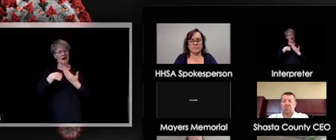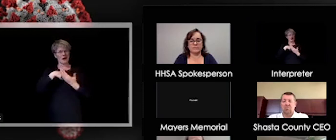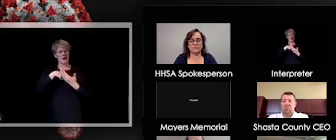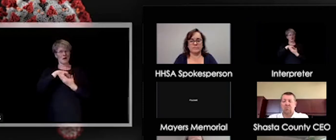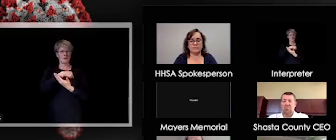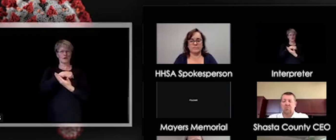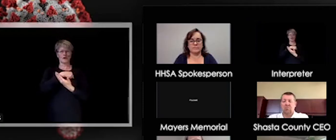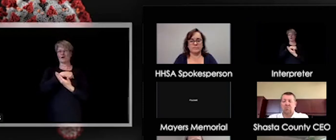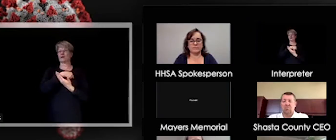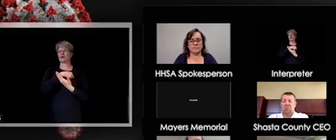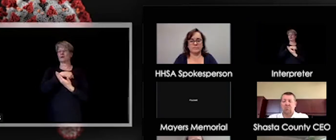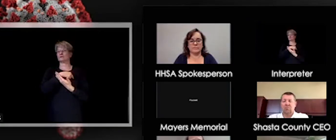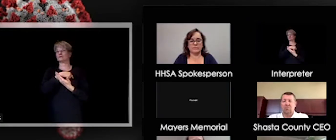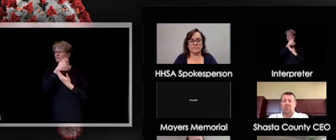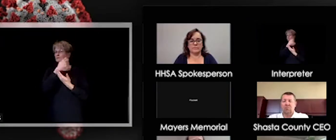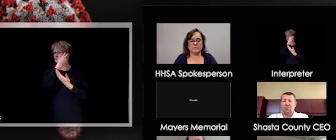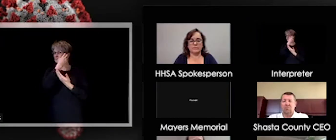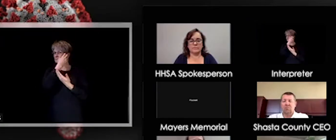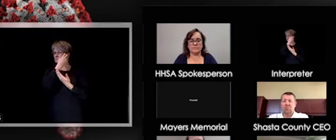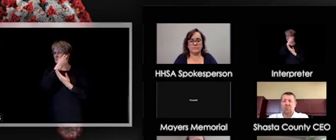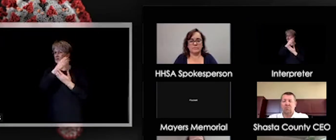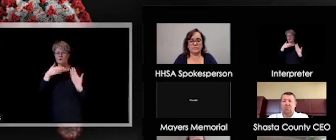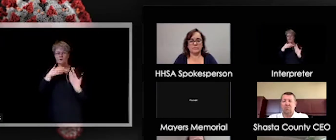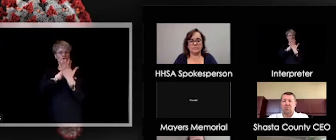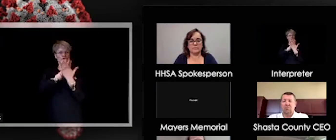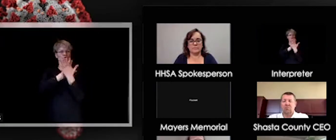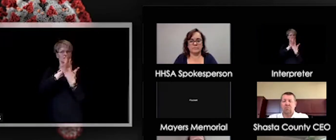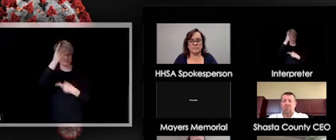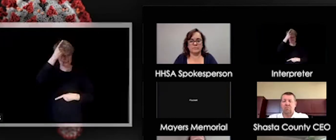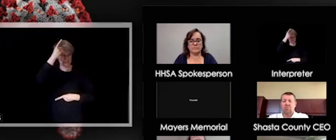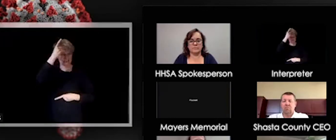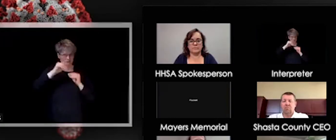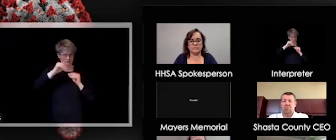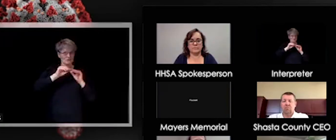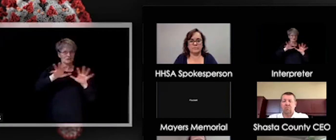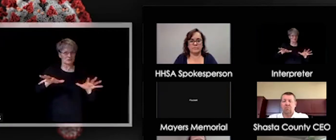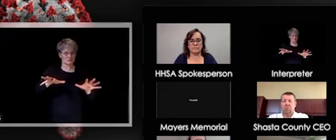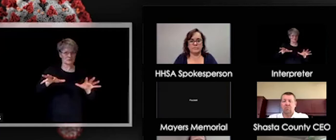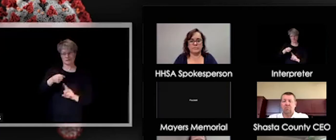well as the impact on some of our health care system in terms of hospitals, but also our